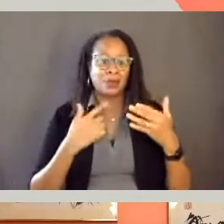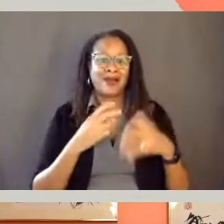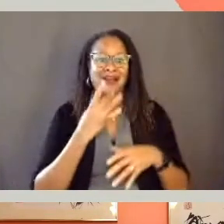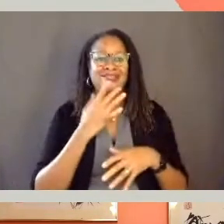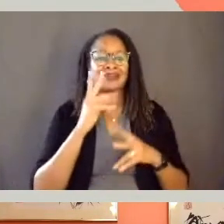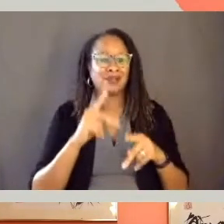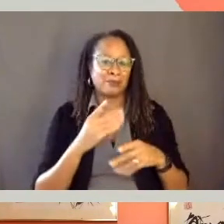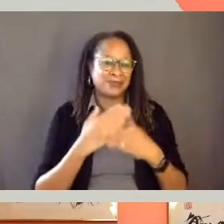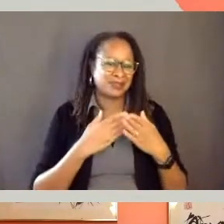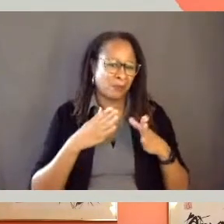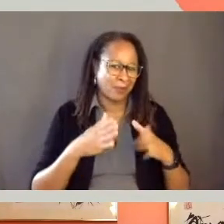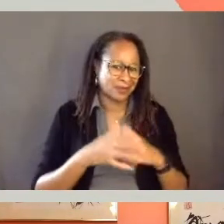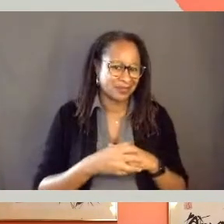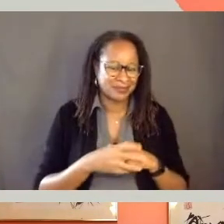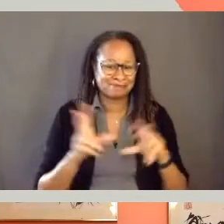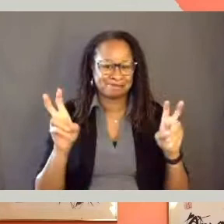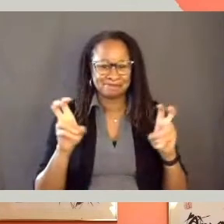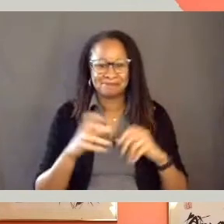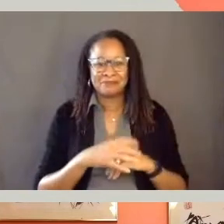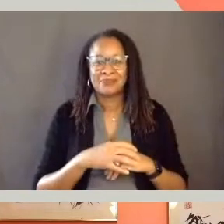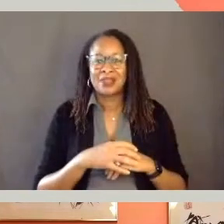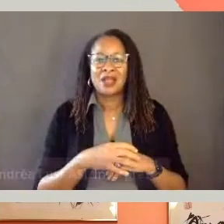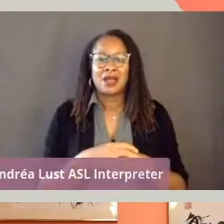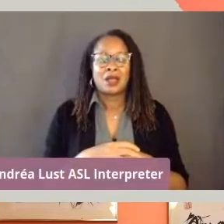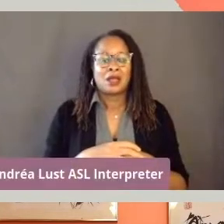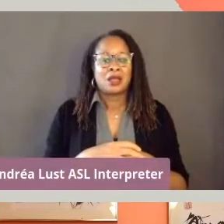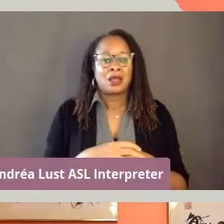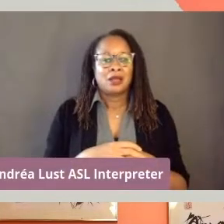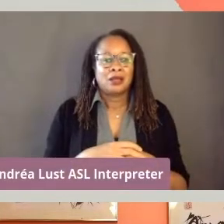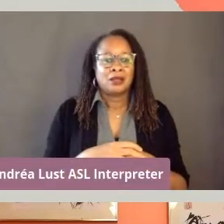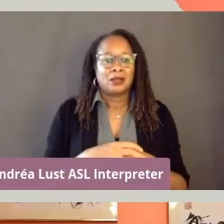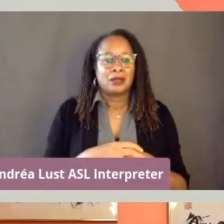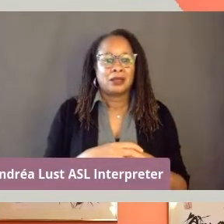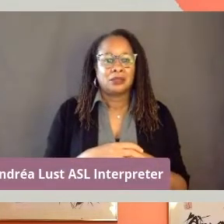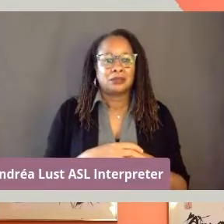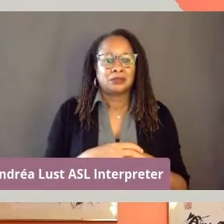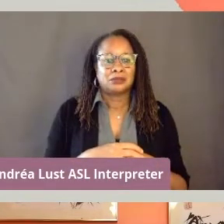I, you know, did not grow up with a disability.